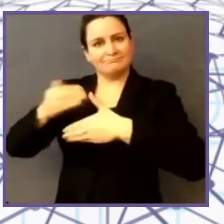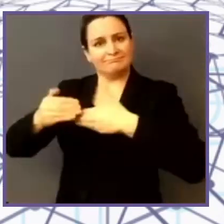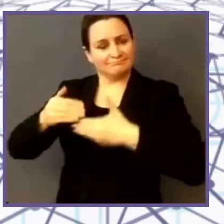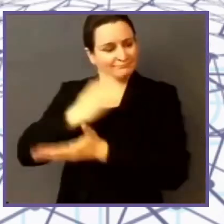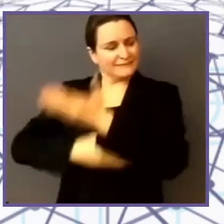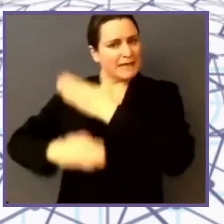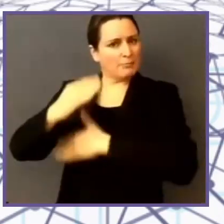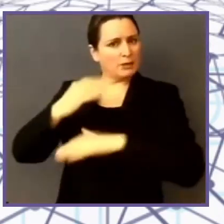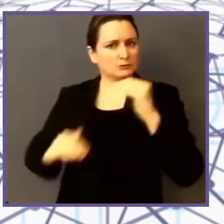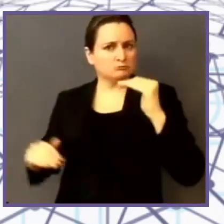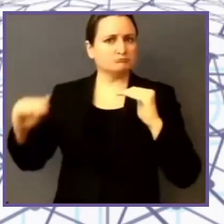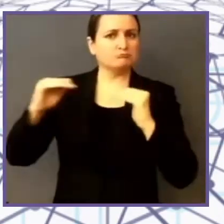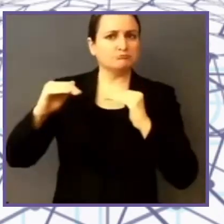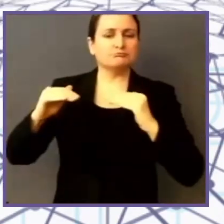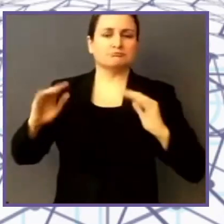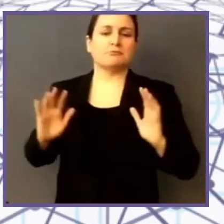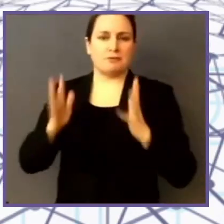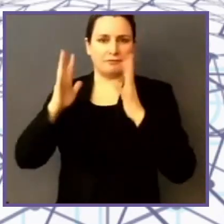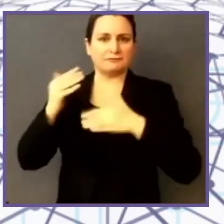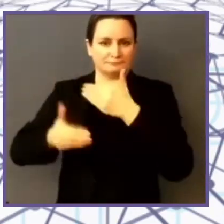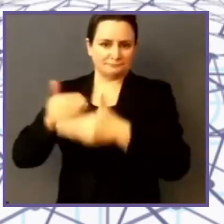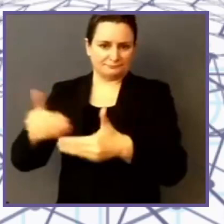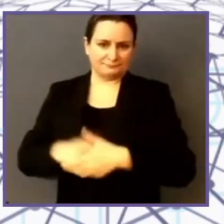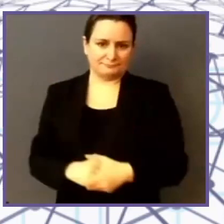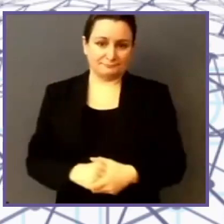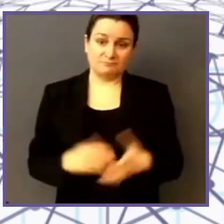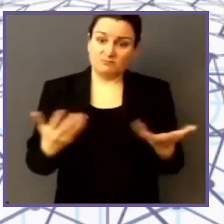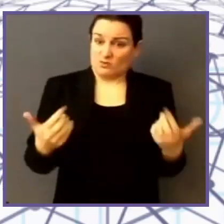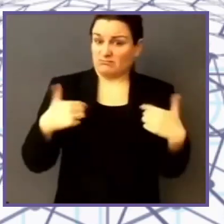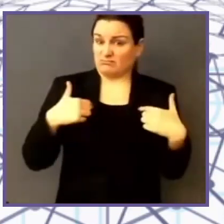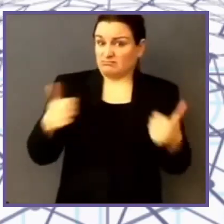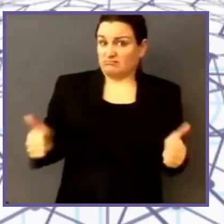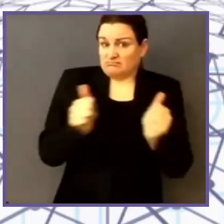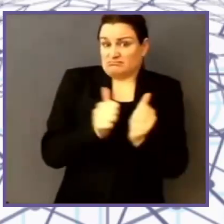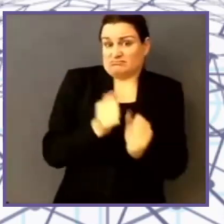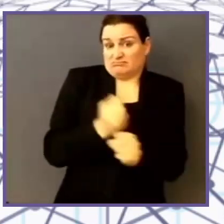like the International Disability alliance to draw on their extensive experience and